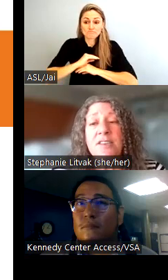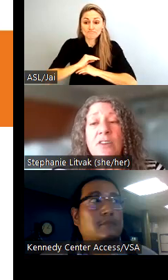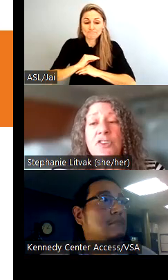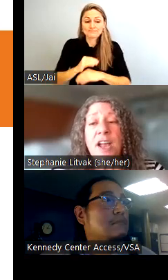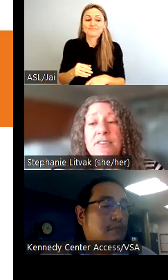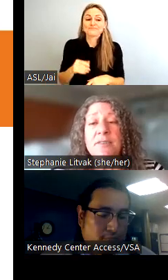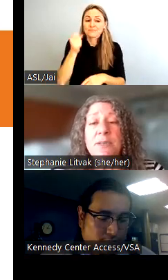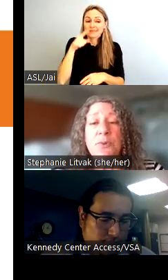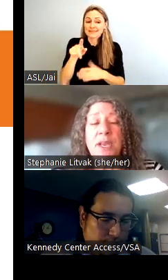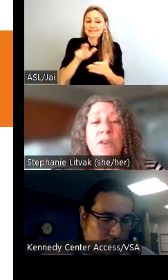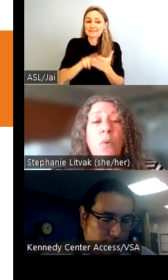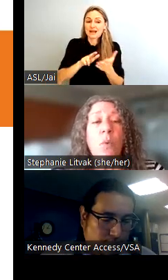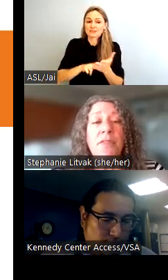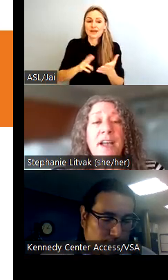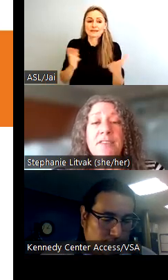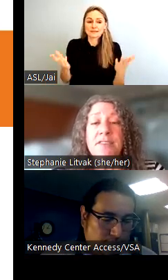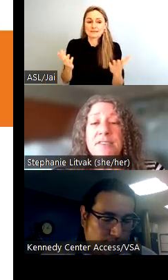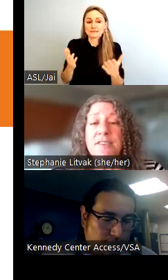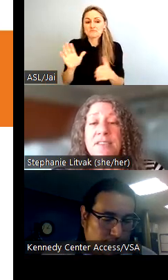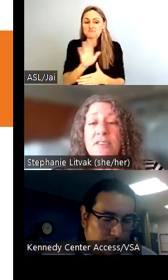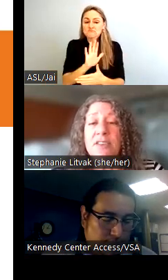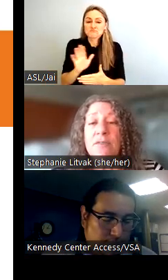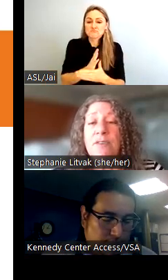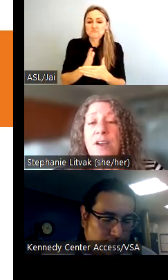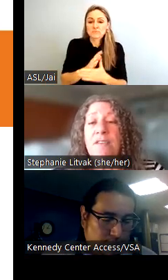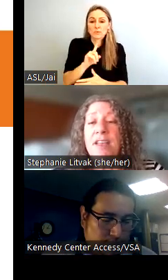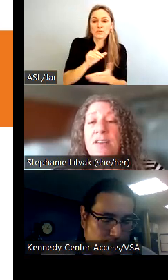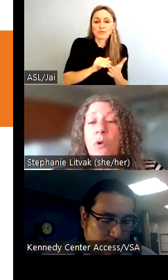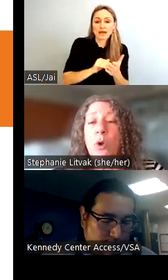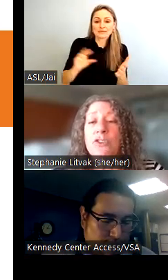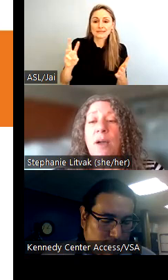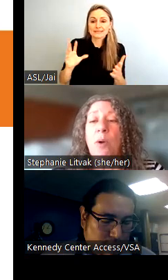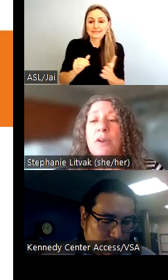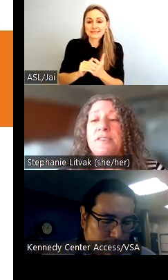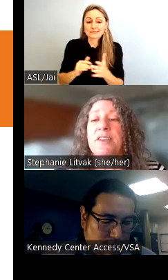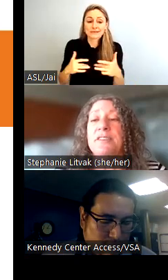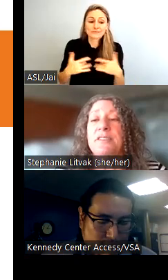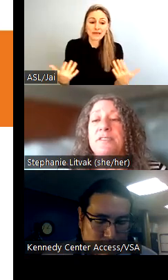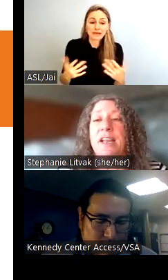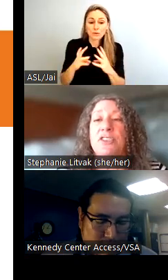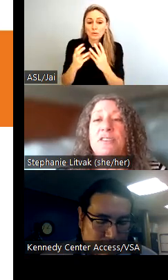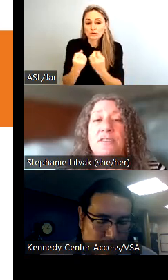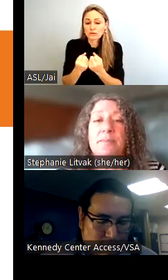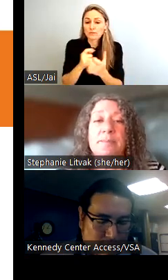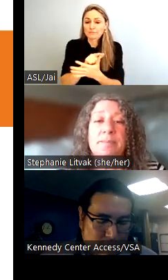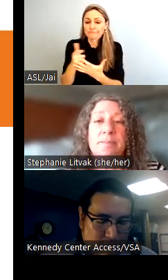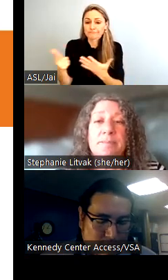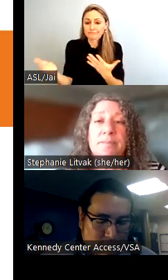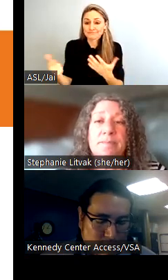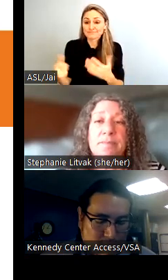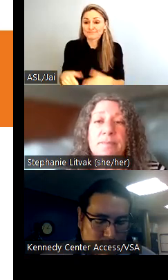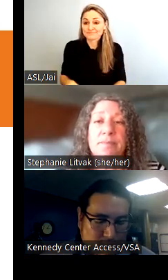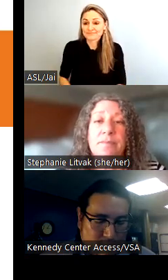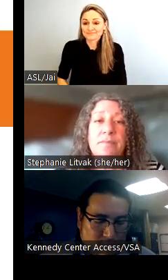This contract is between $1,000 and $6,000 for an event, a workshop, or a series of sessions.